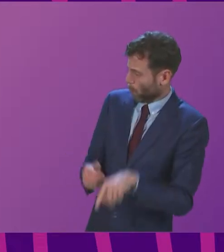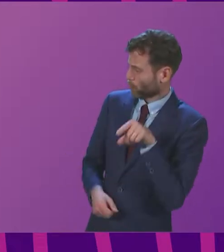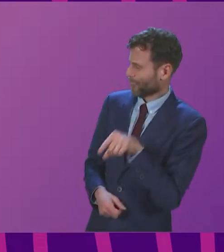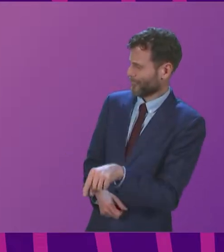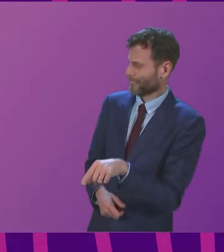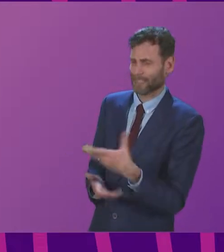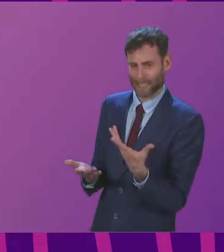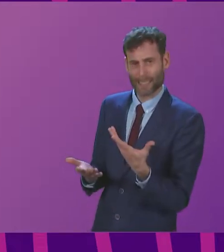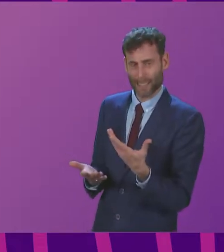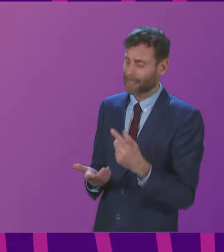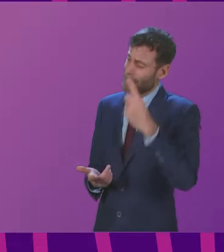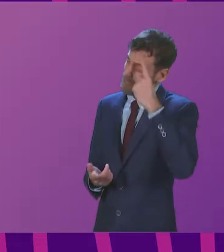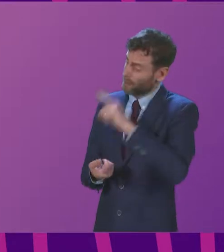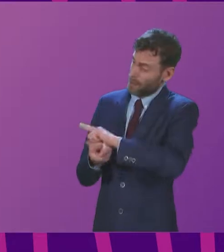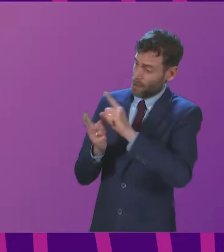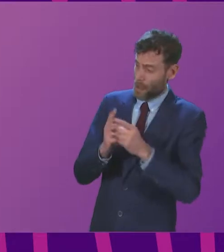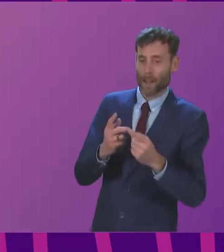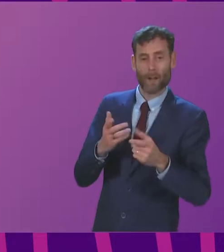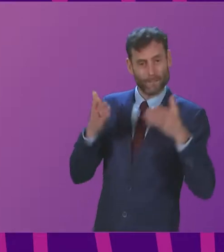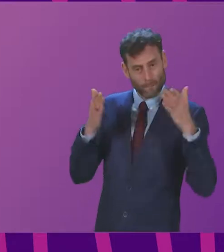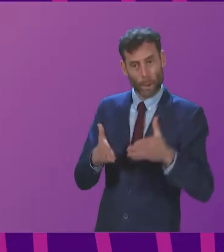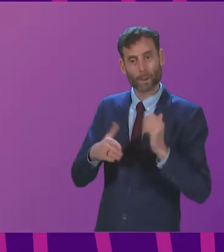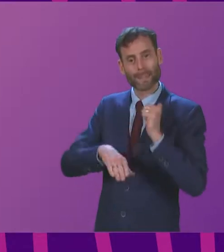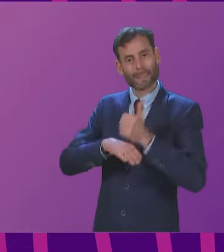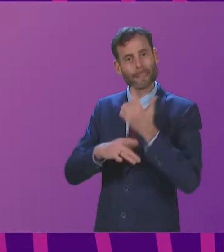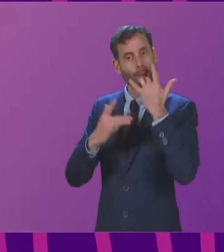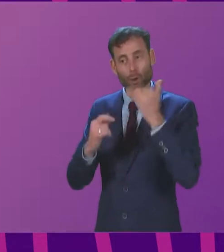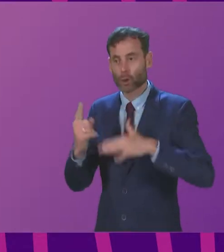altogether and building a scheme around lateral flow testing at large-scale events?